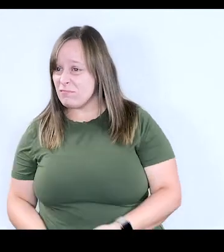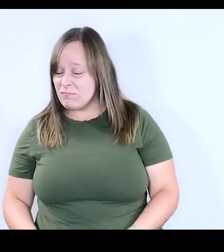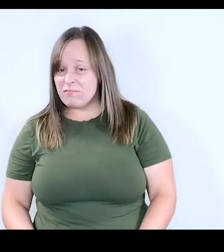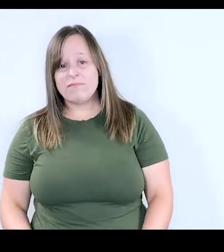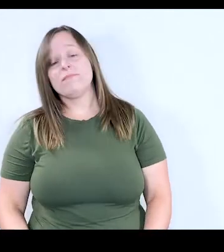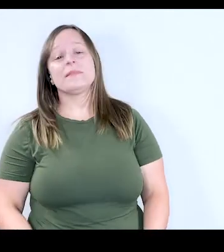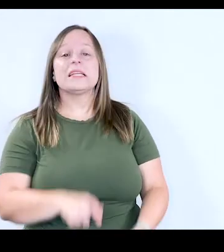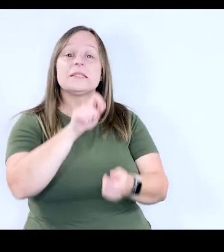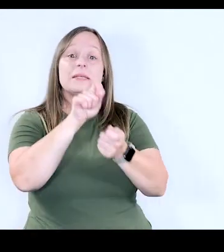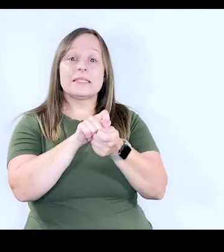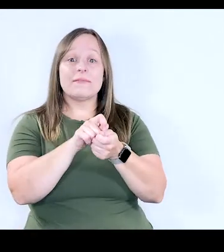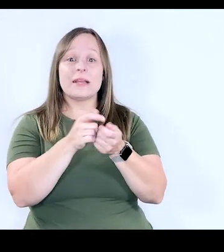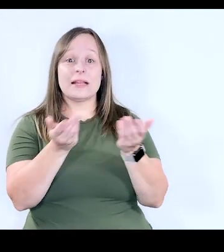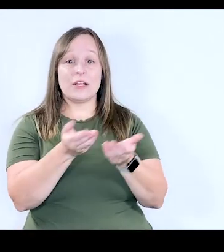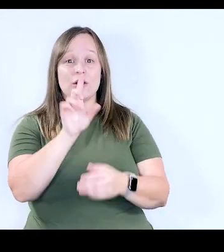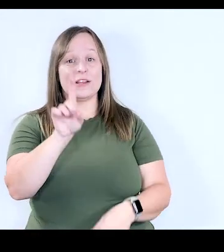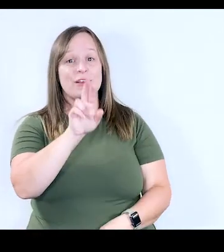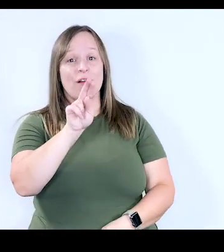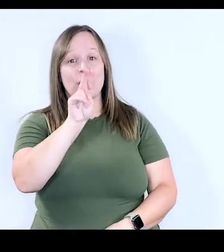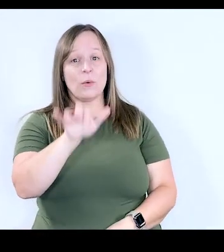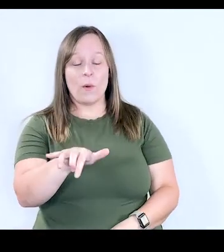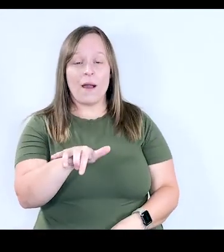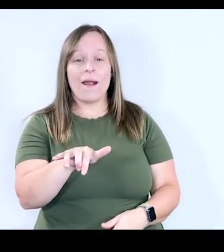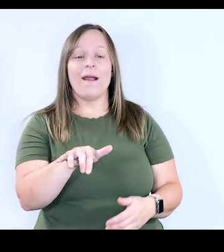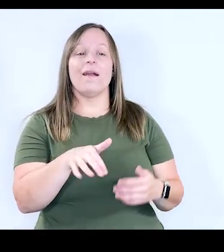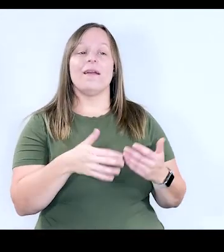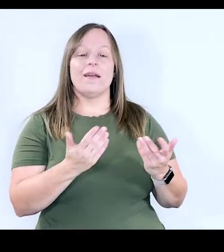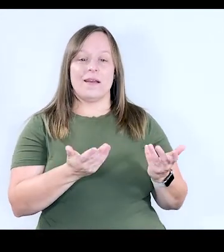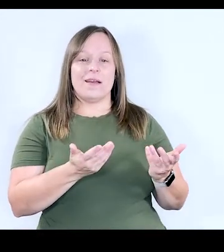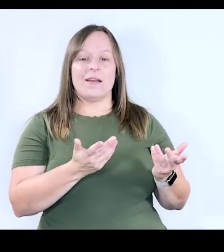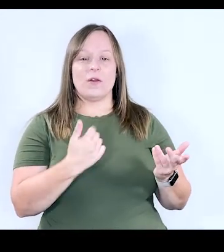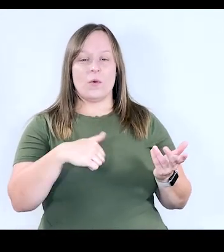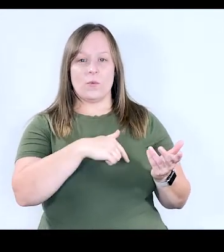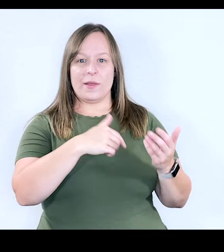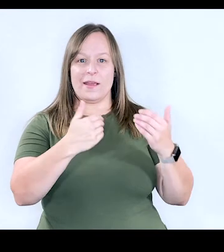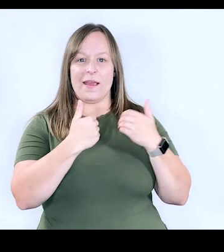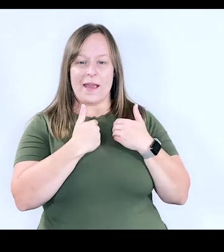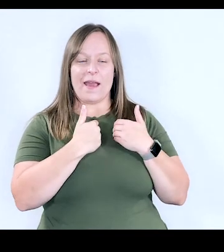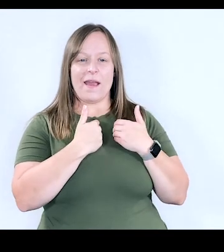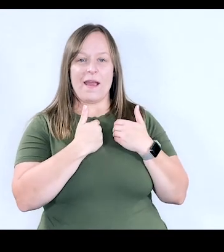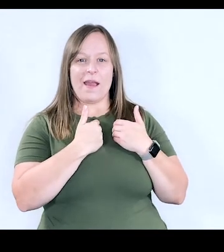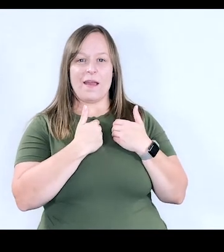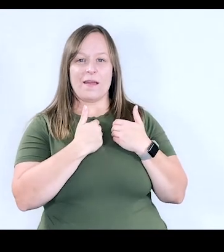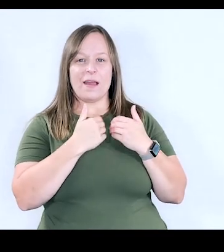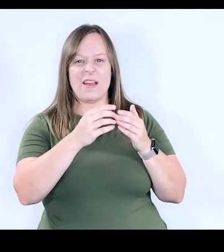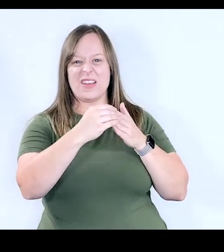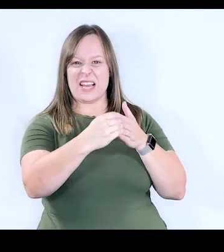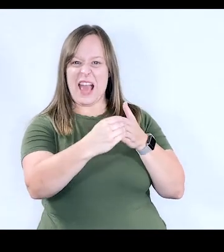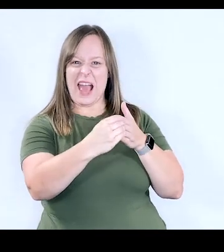So specifically here at Disability Rights New York, we have a guide with respect